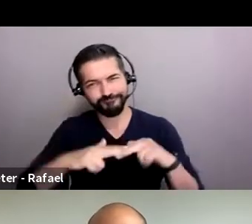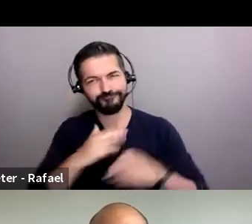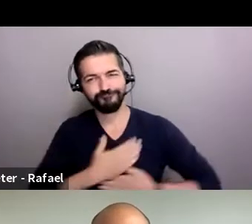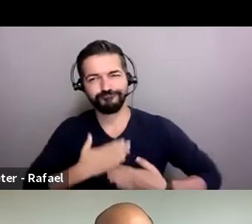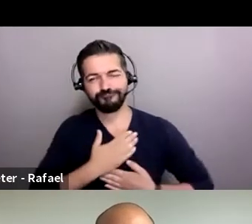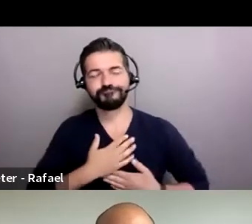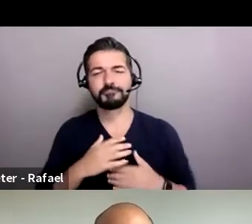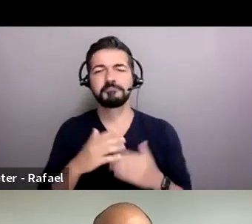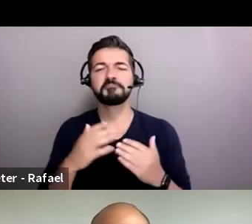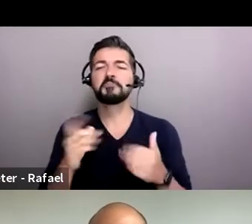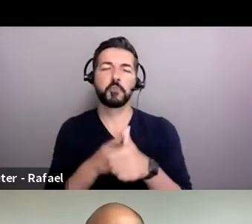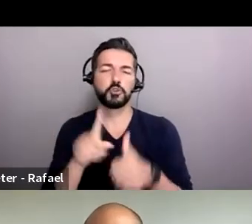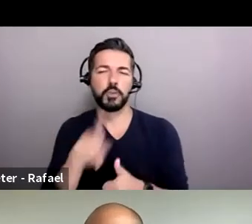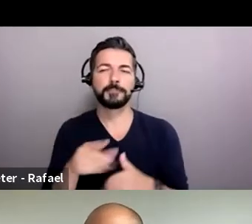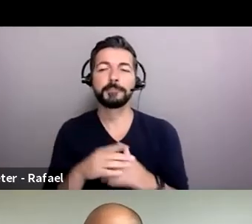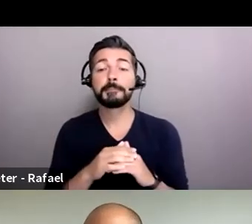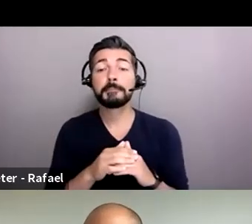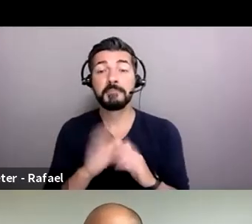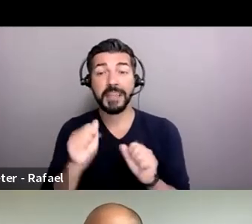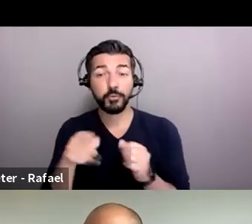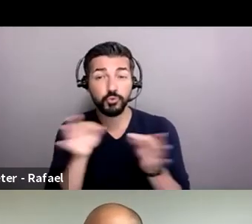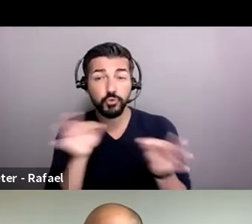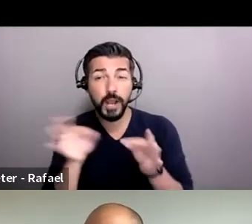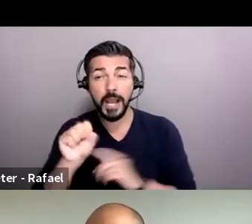Can you describe the SEO program in your organization?